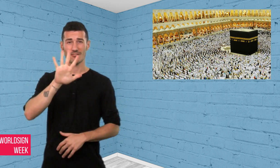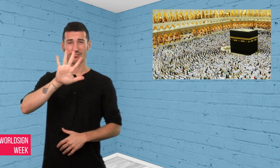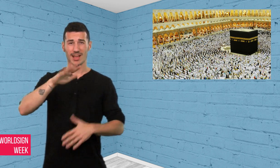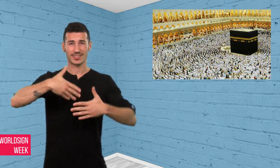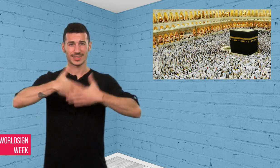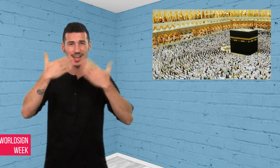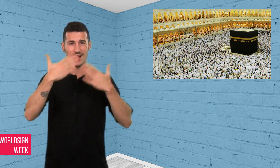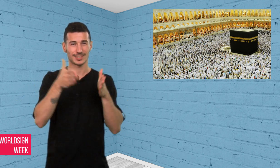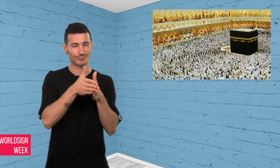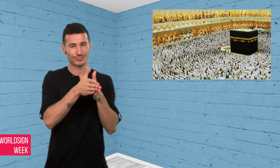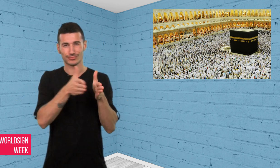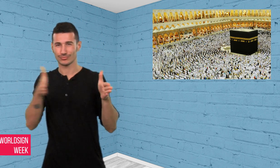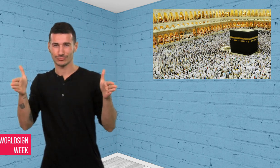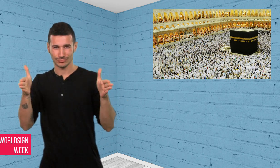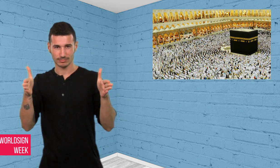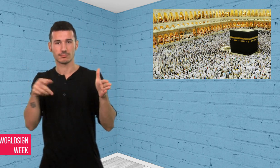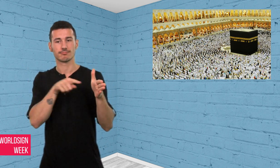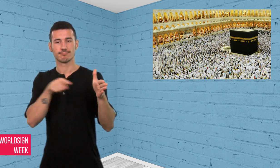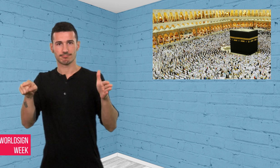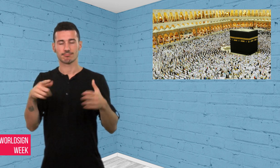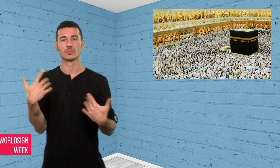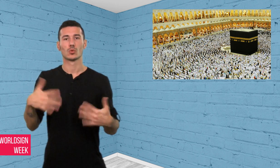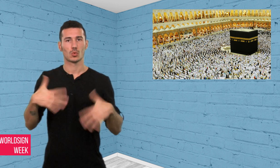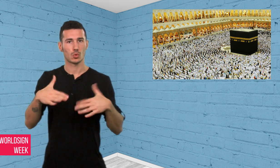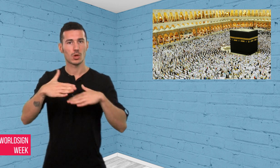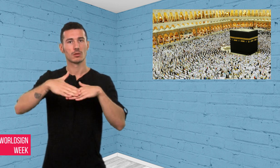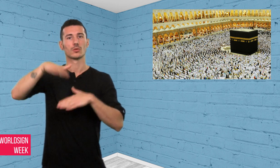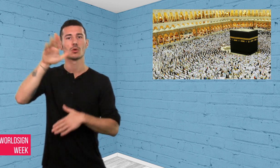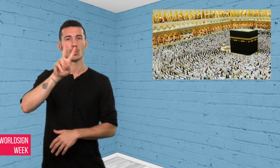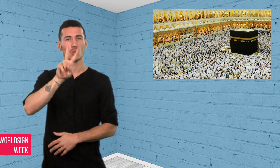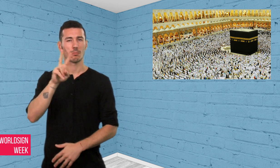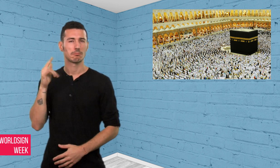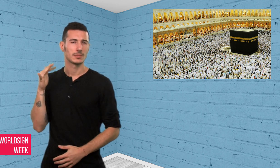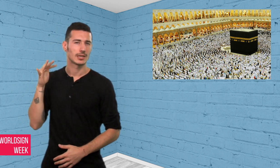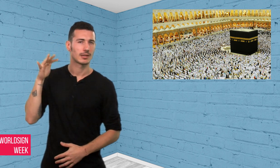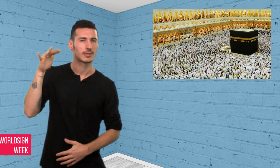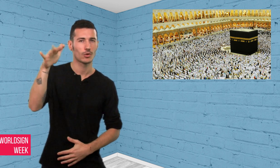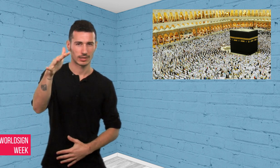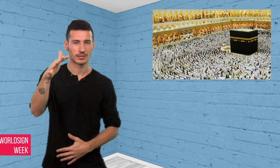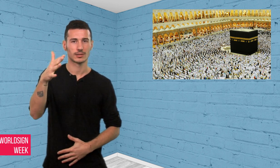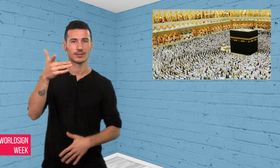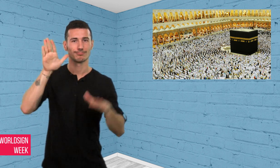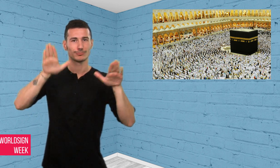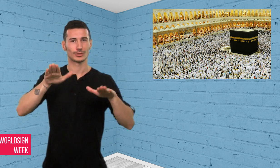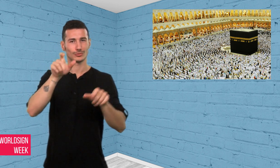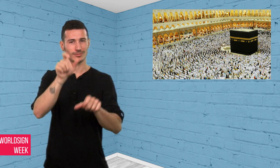Over the five days, almost 2 billion Muslims